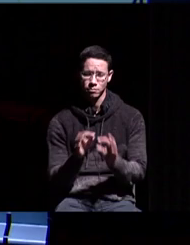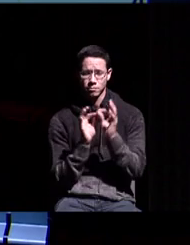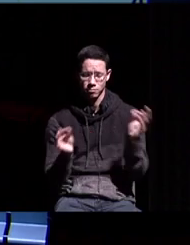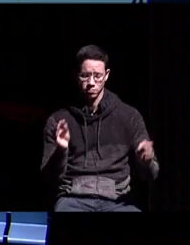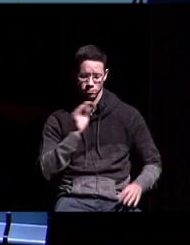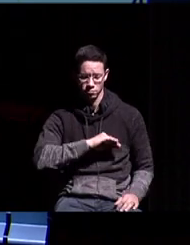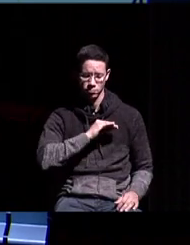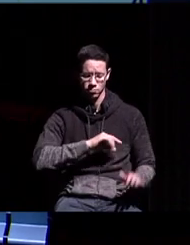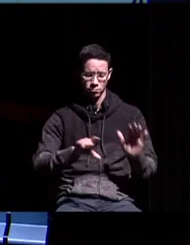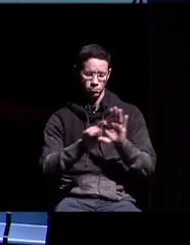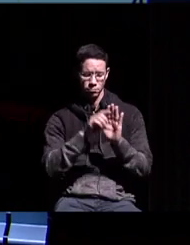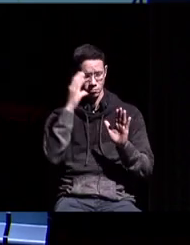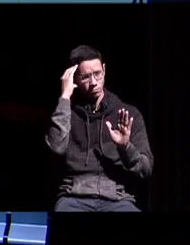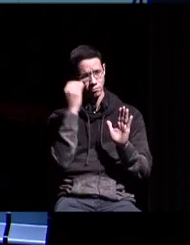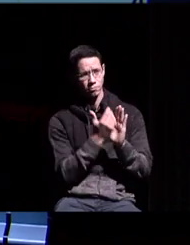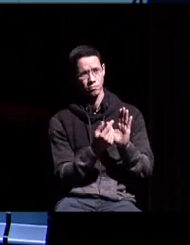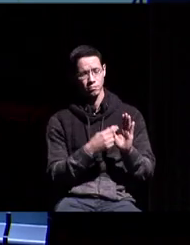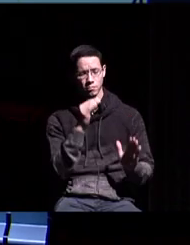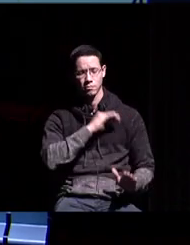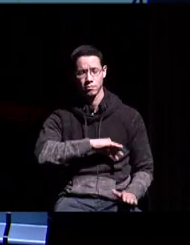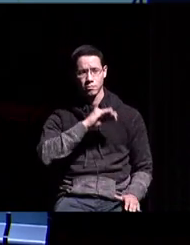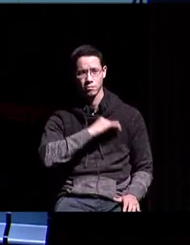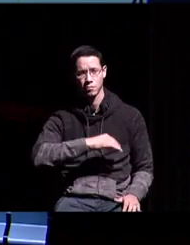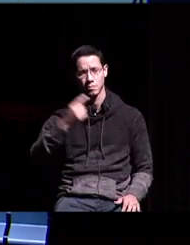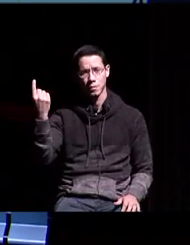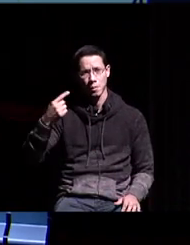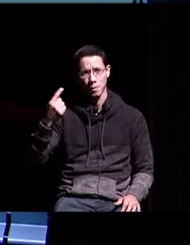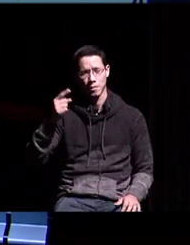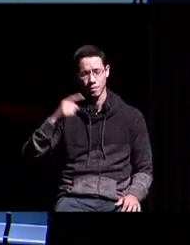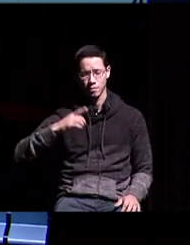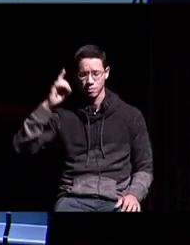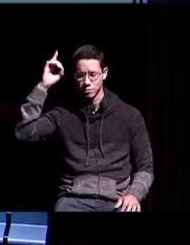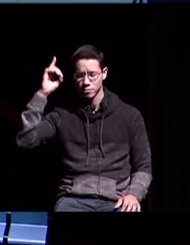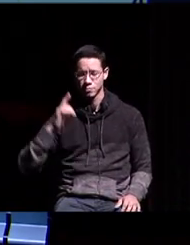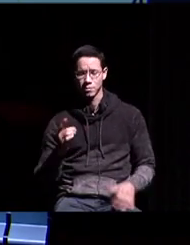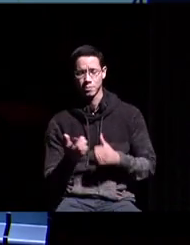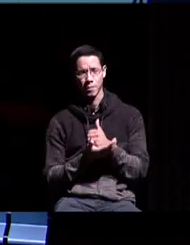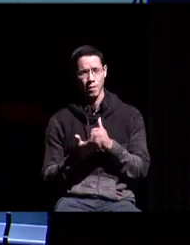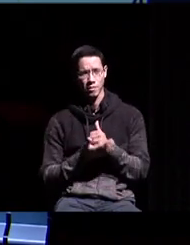It is the most basic labor-related right: to compensation.